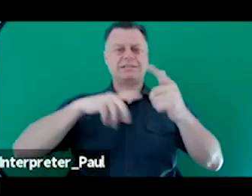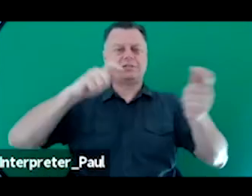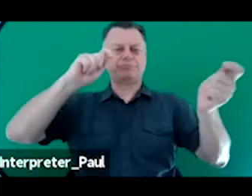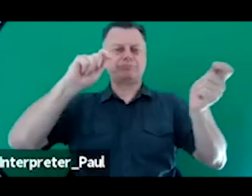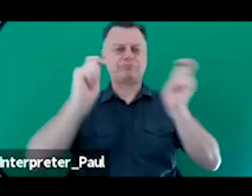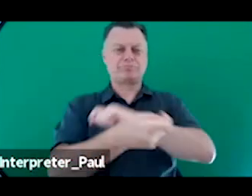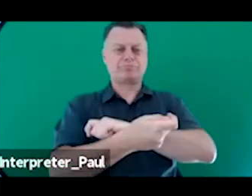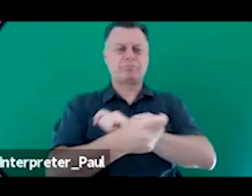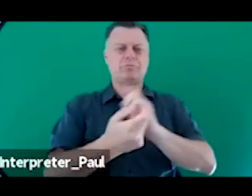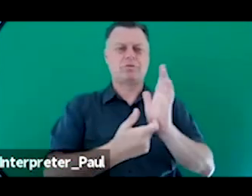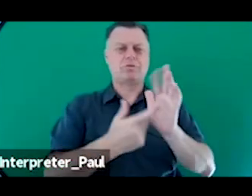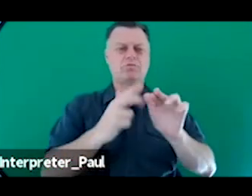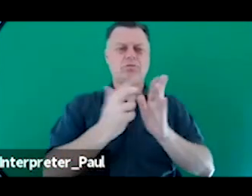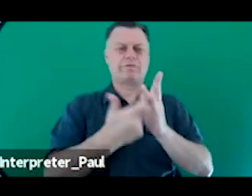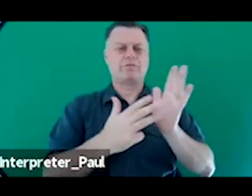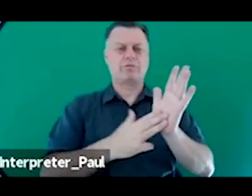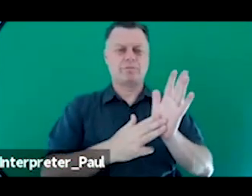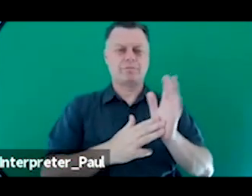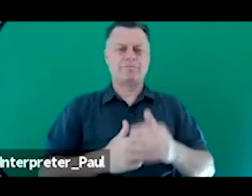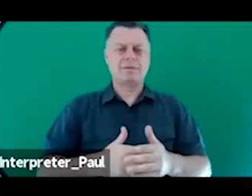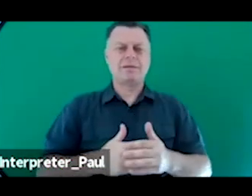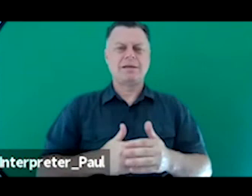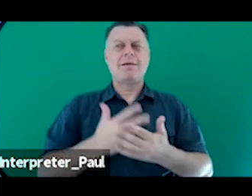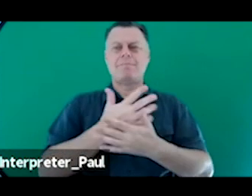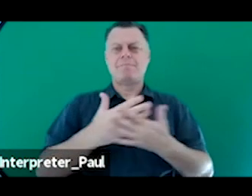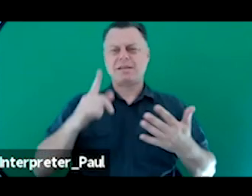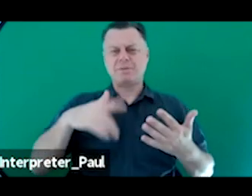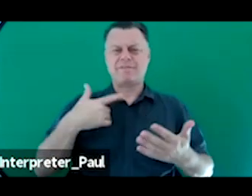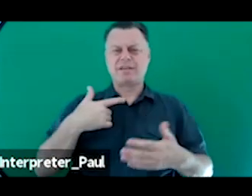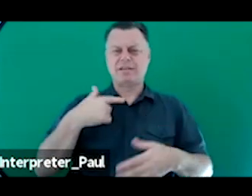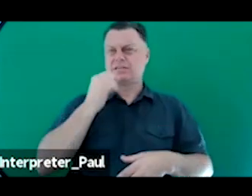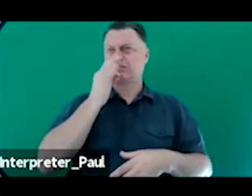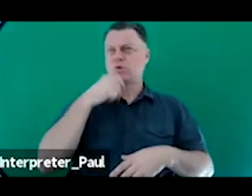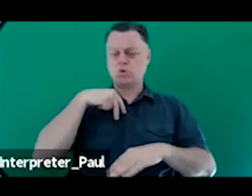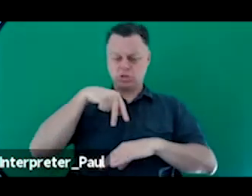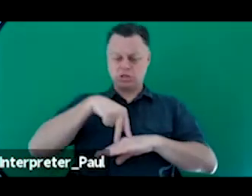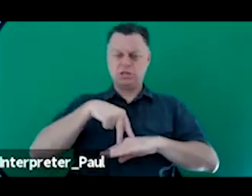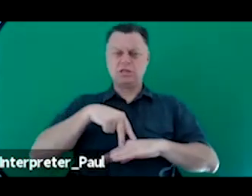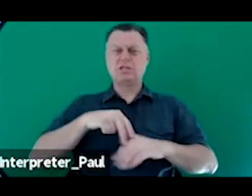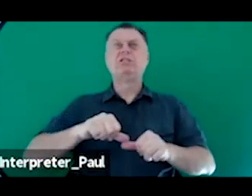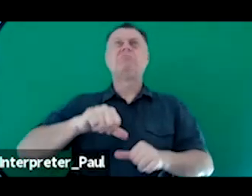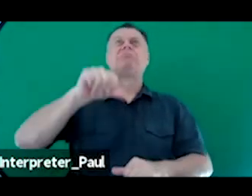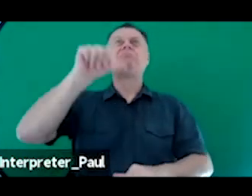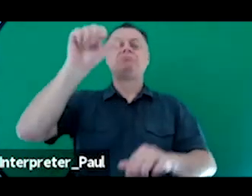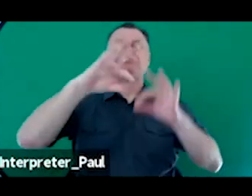a little bit powerless and overwhelmed, frankly. This is true here in the United States as well.